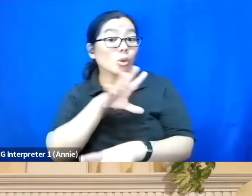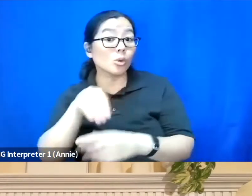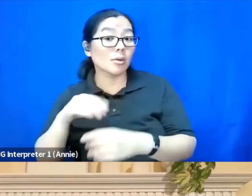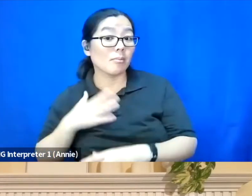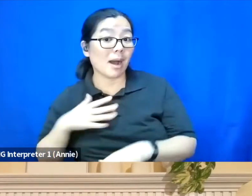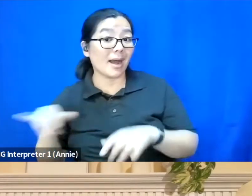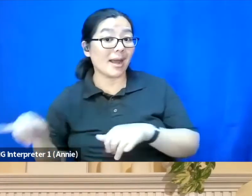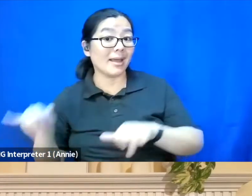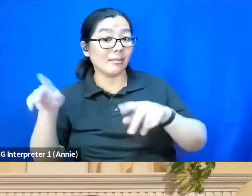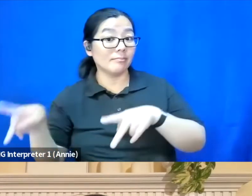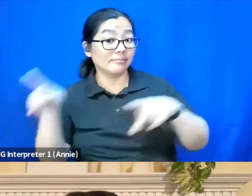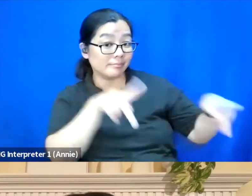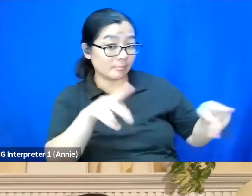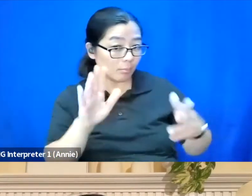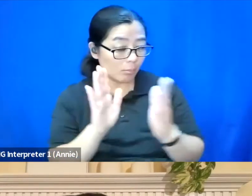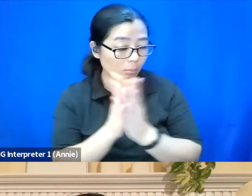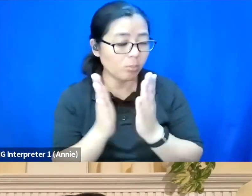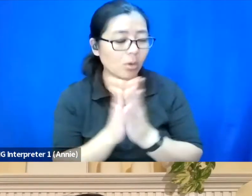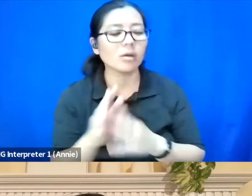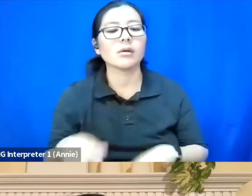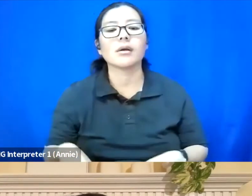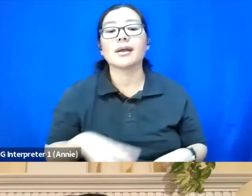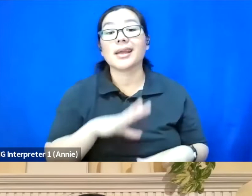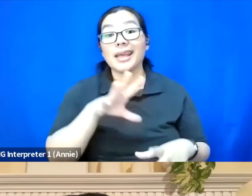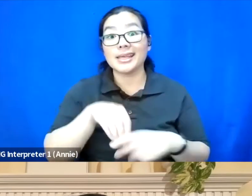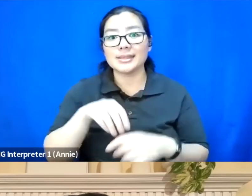Yeah, I am always interested, when I --